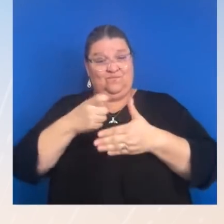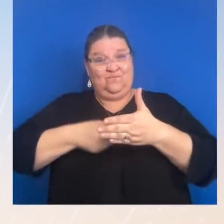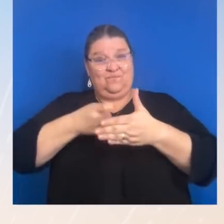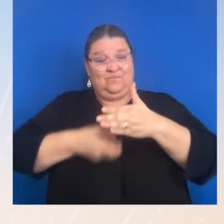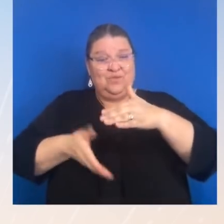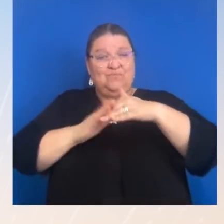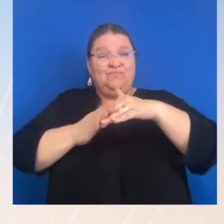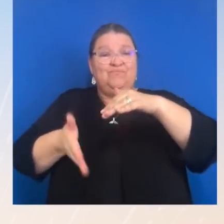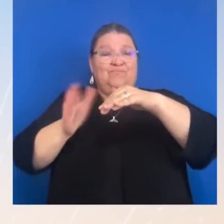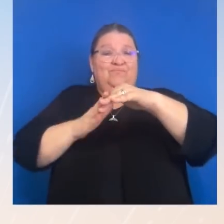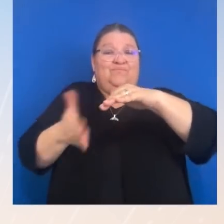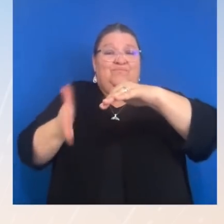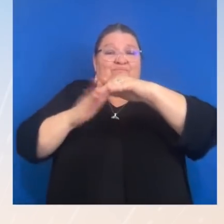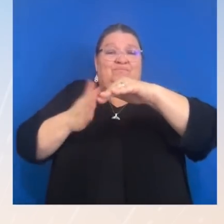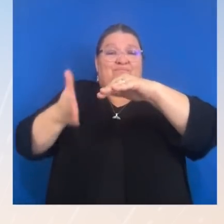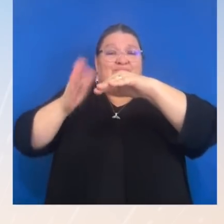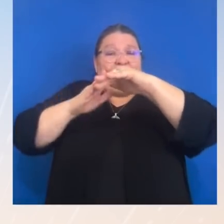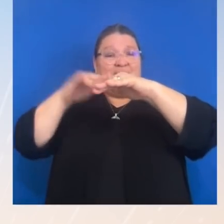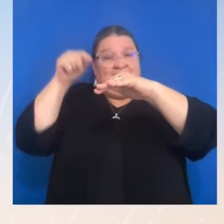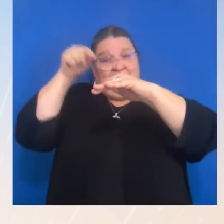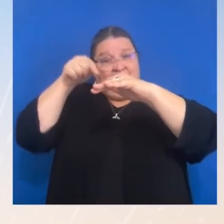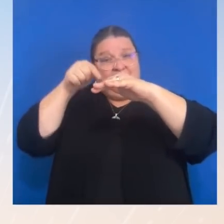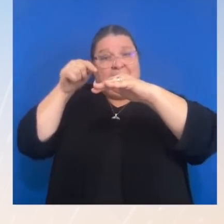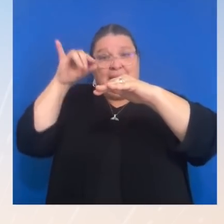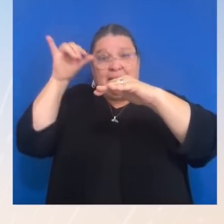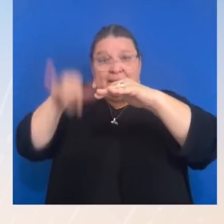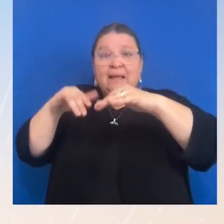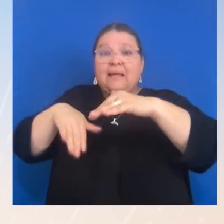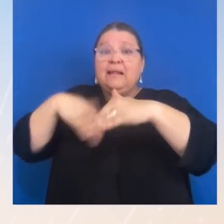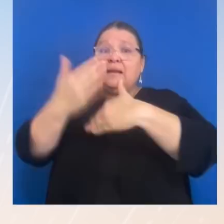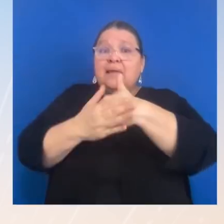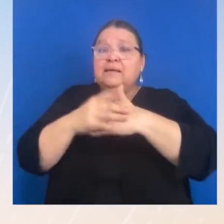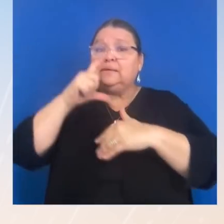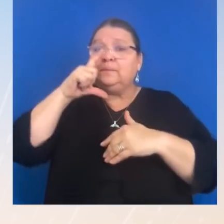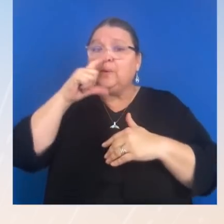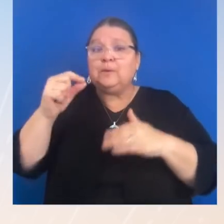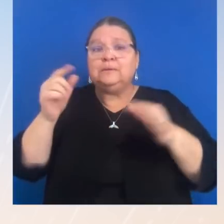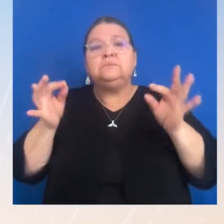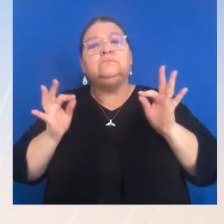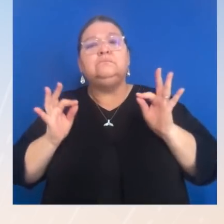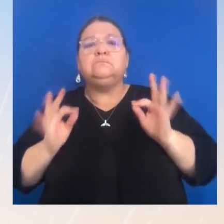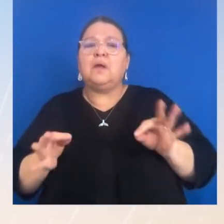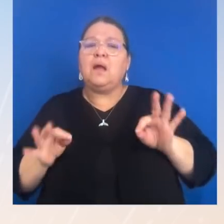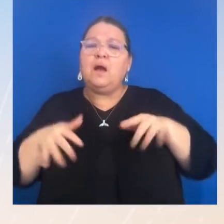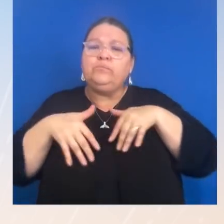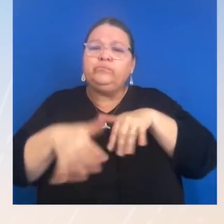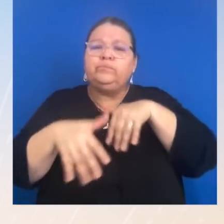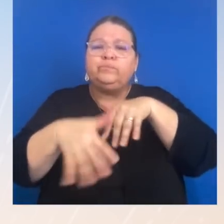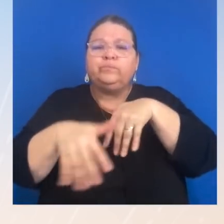Putin's further invasion of the impact on the global oil markets are of course having an impact.